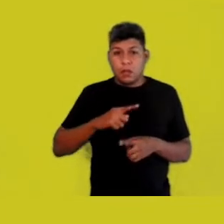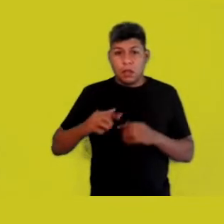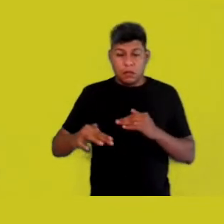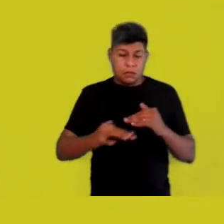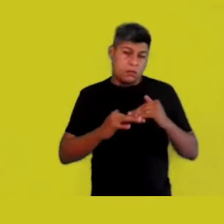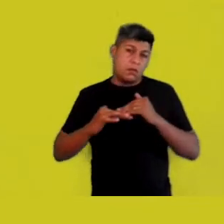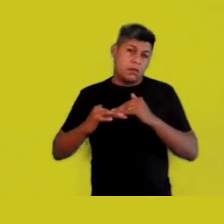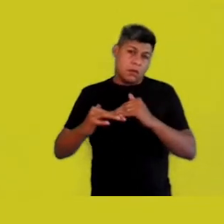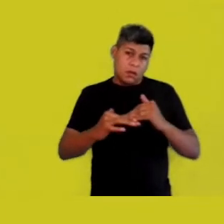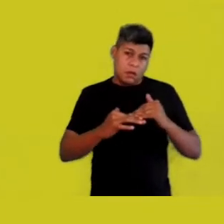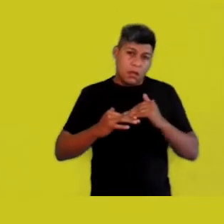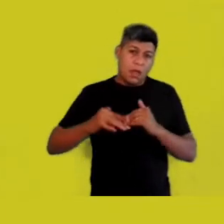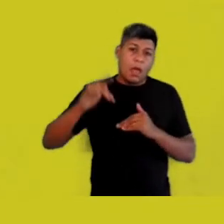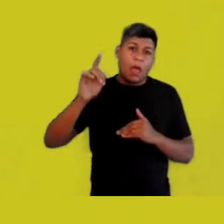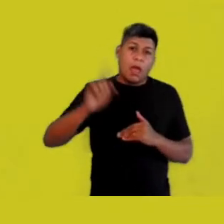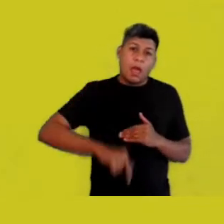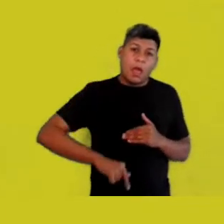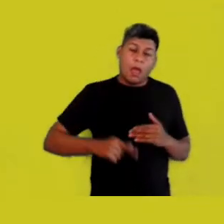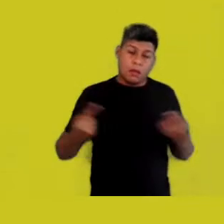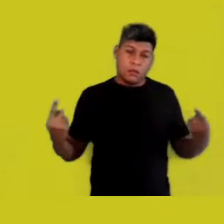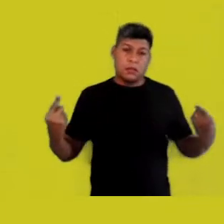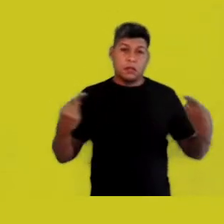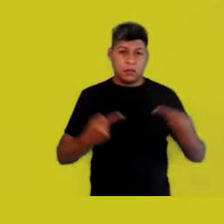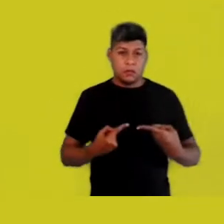Contemporaneity is a dispute, a fracture,